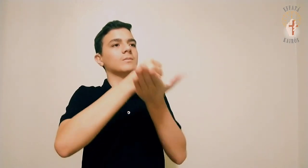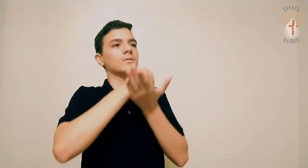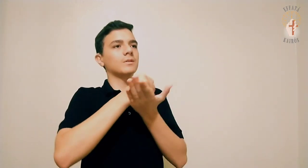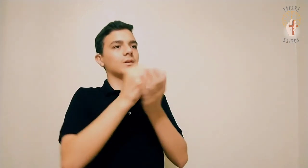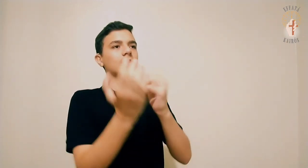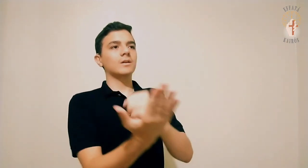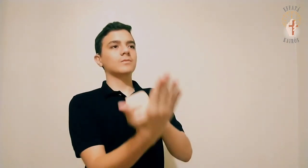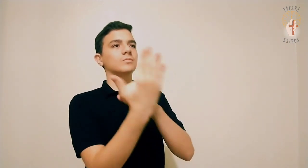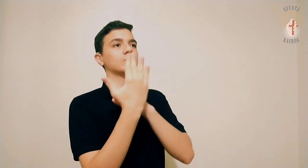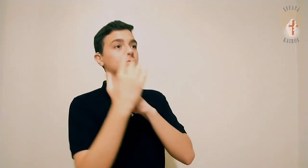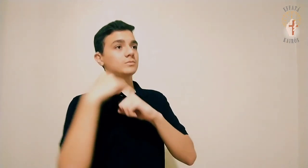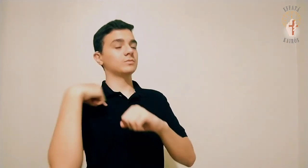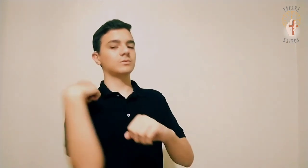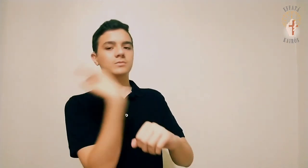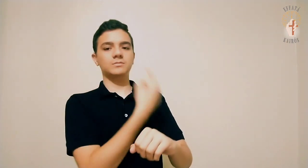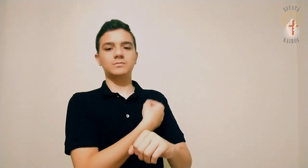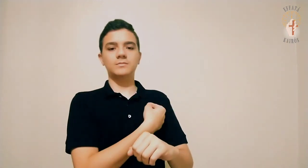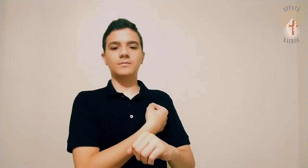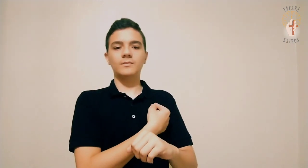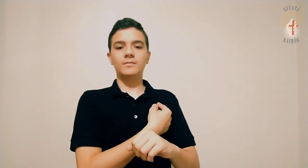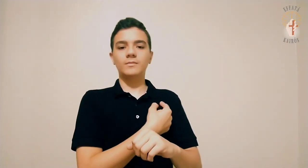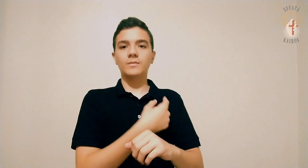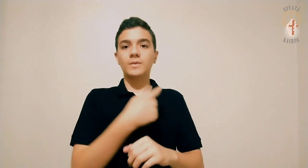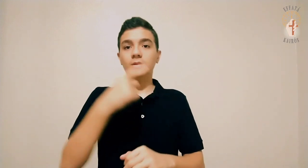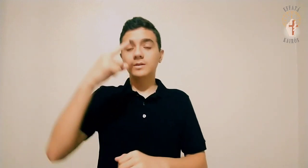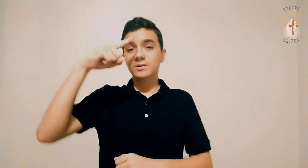so that it has a favorable solution!